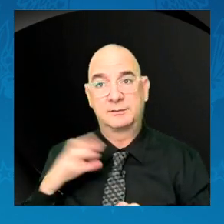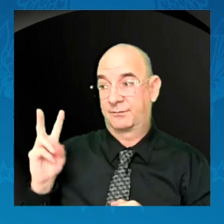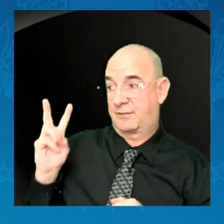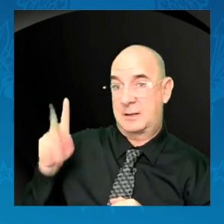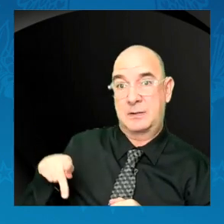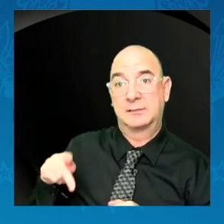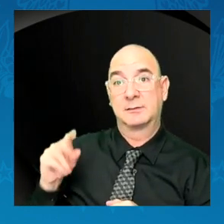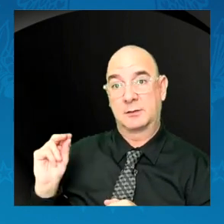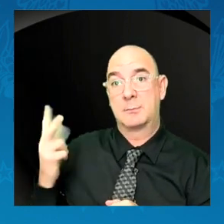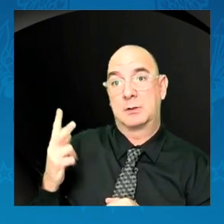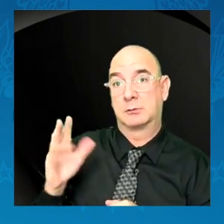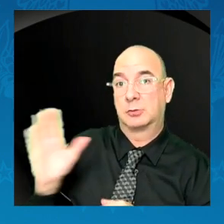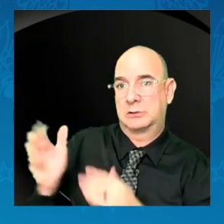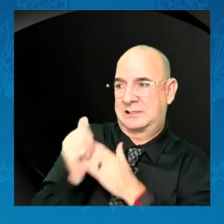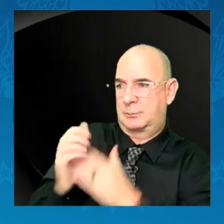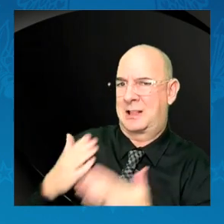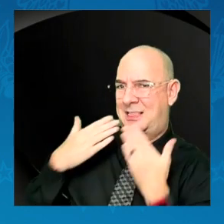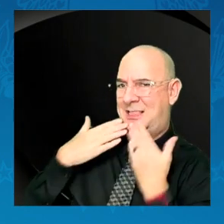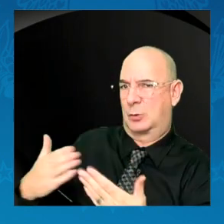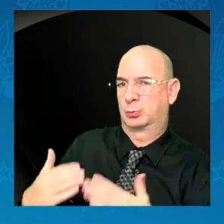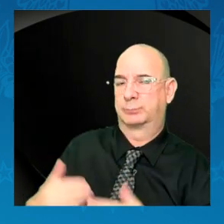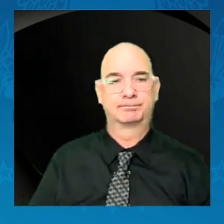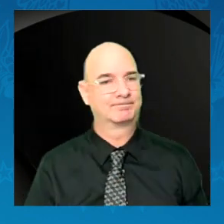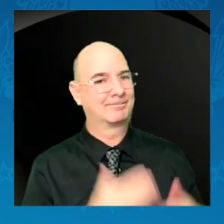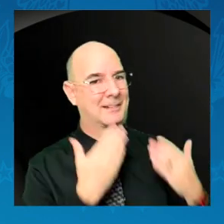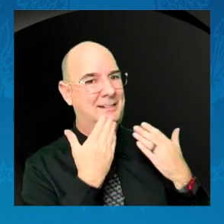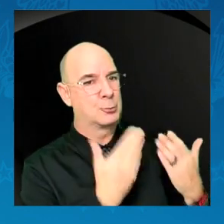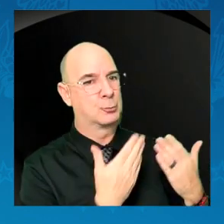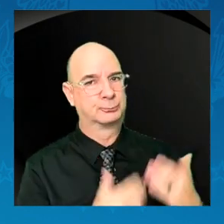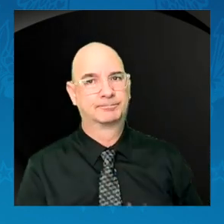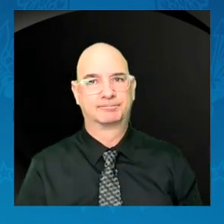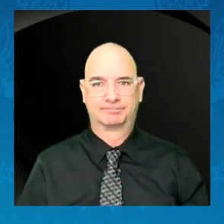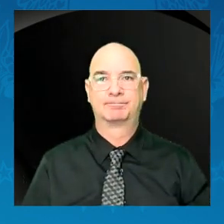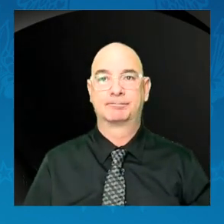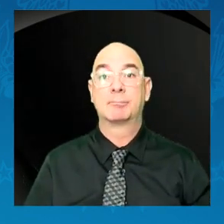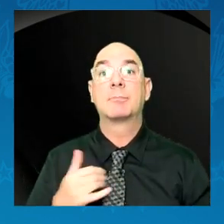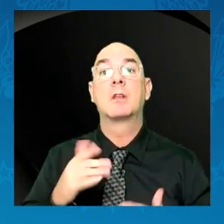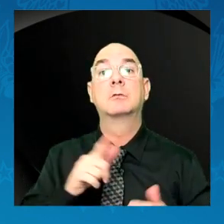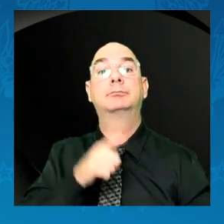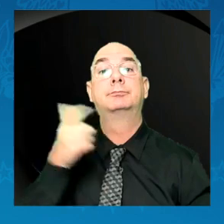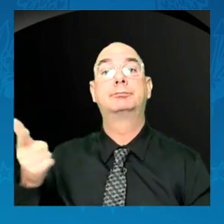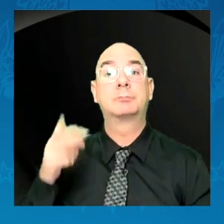And next, we will hear from Secretary Jennifer Granholm, who runs the Department of Energy